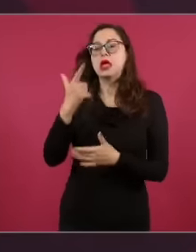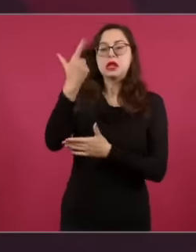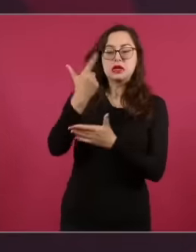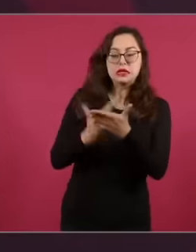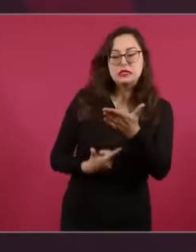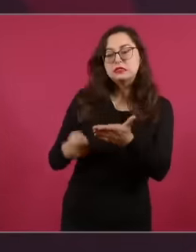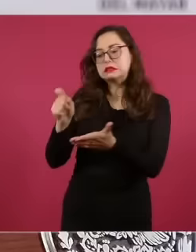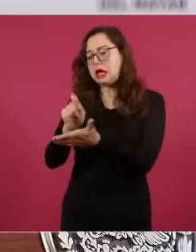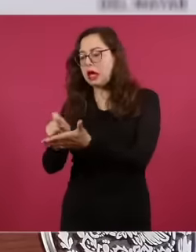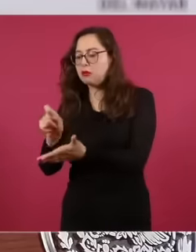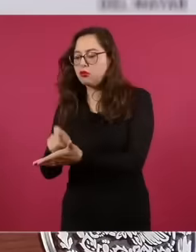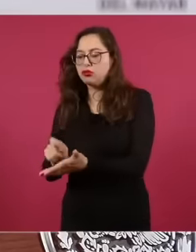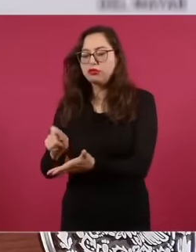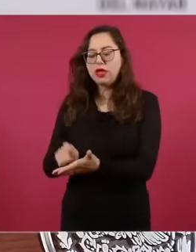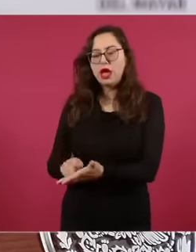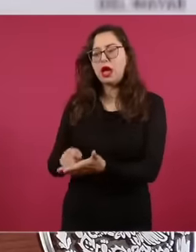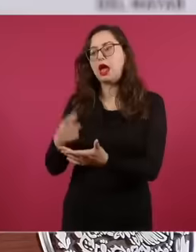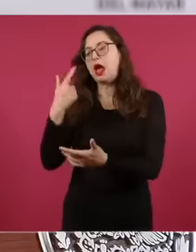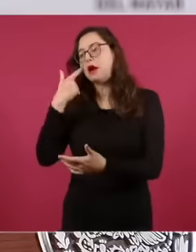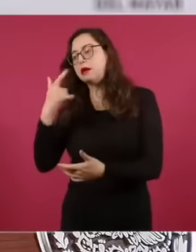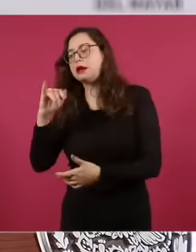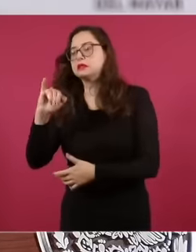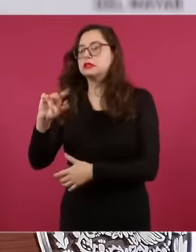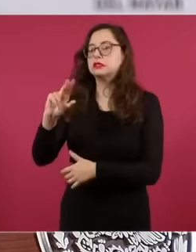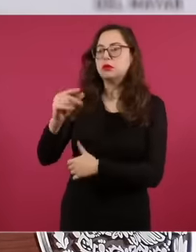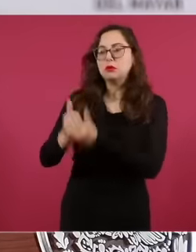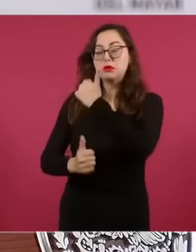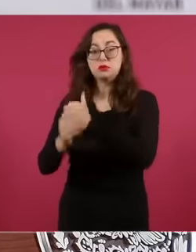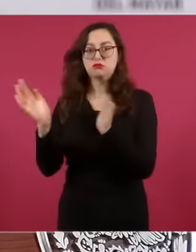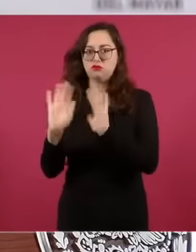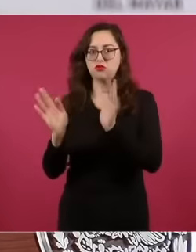the new ones who are going to register if they are